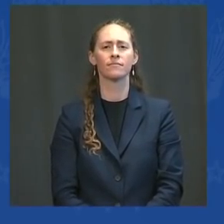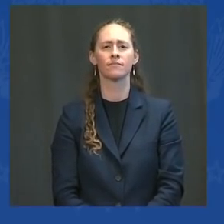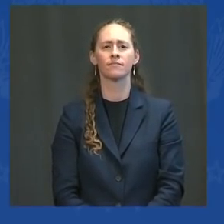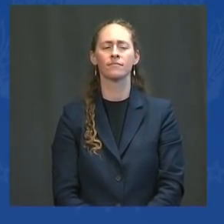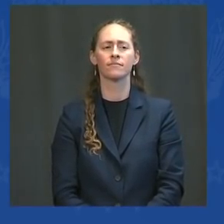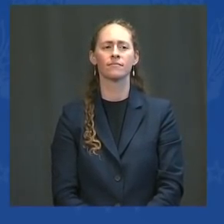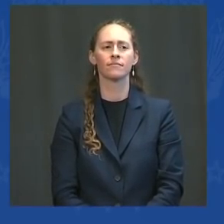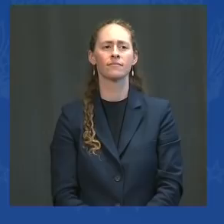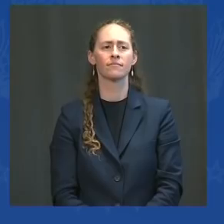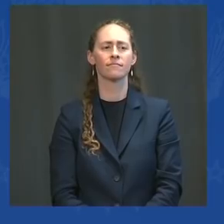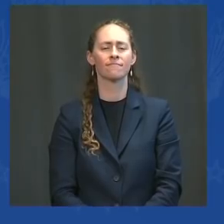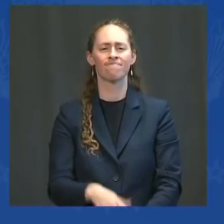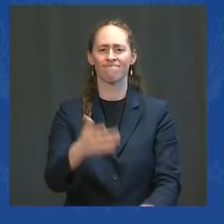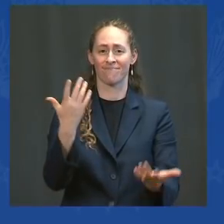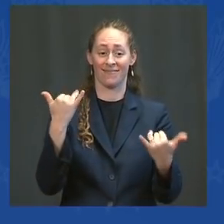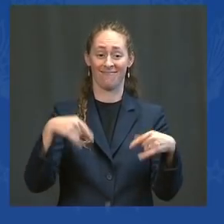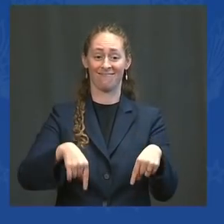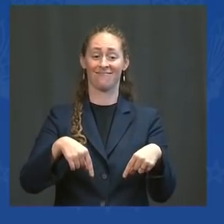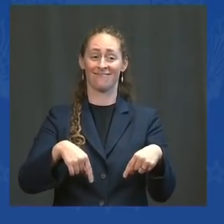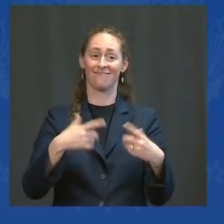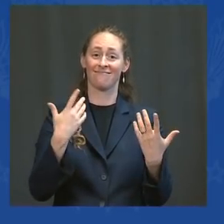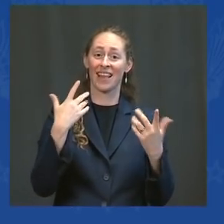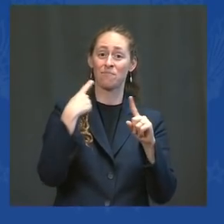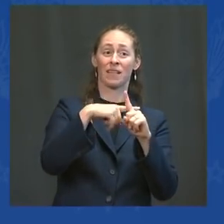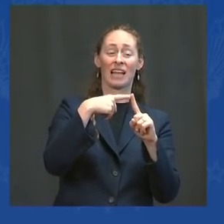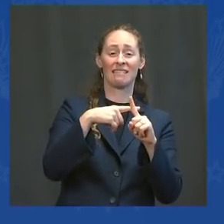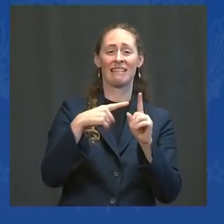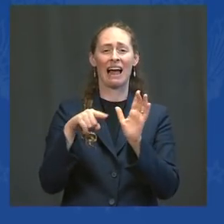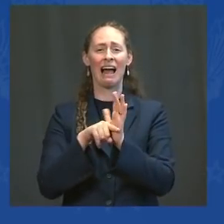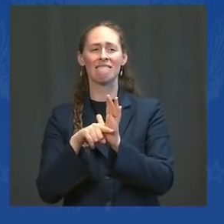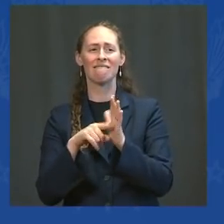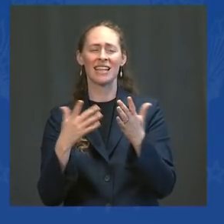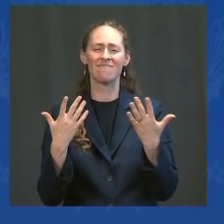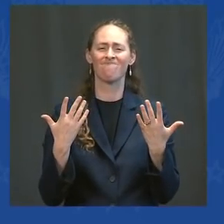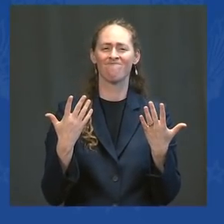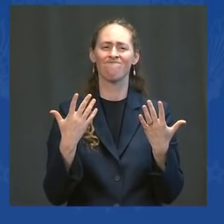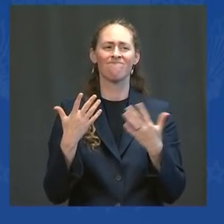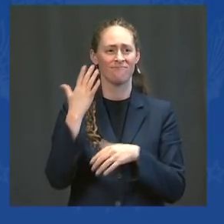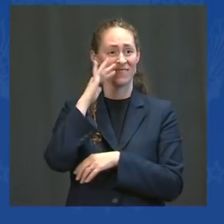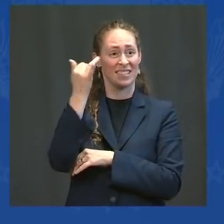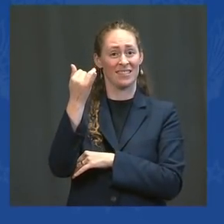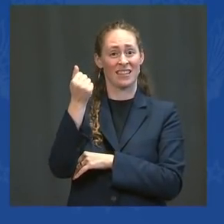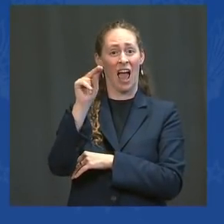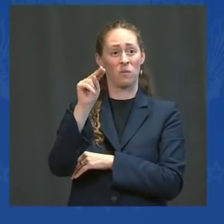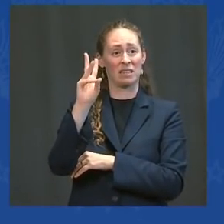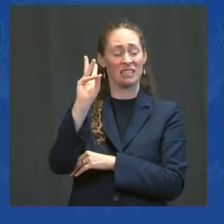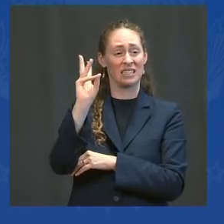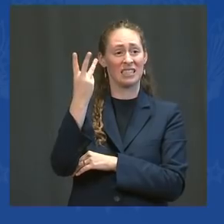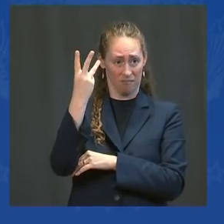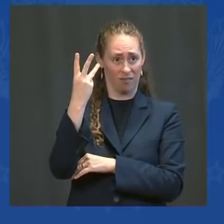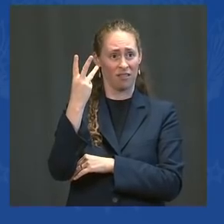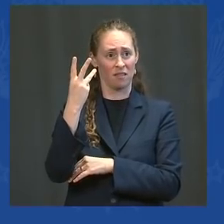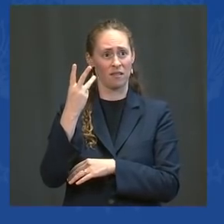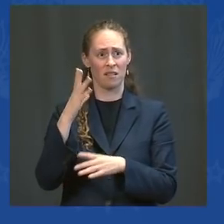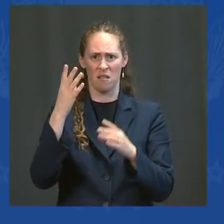On that day, more than 140 law enforcement officers suffered physical injuries, an untold number suffering emotional toll.